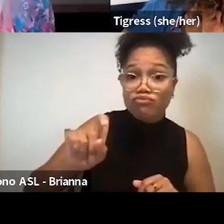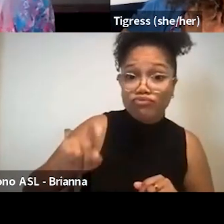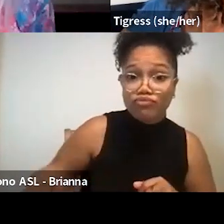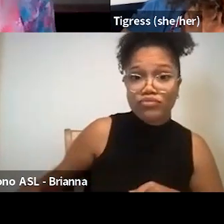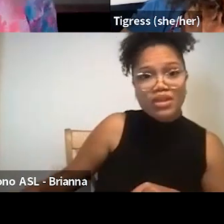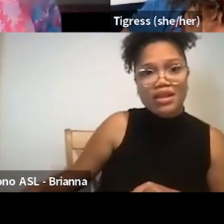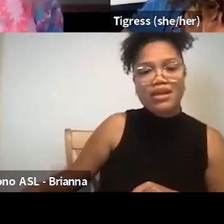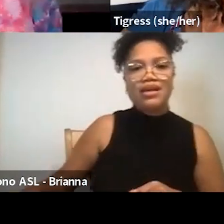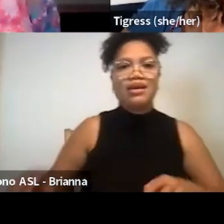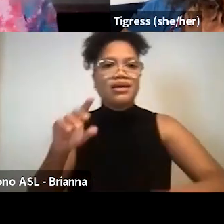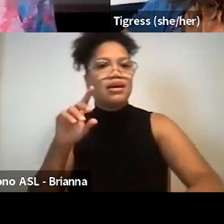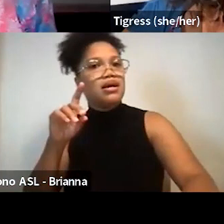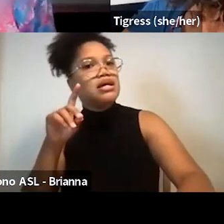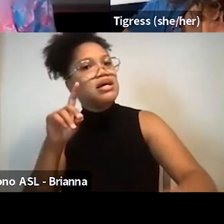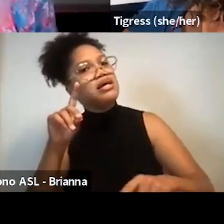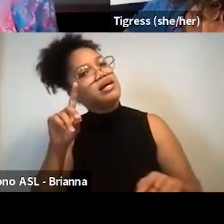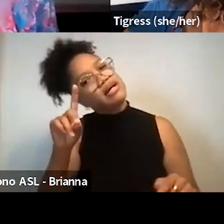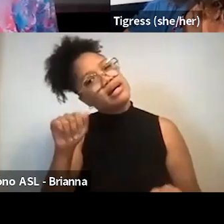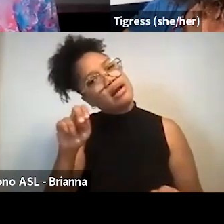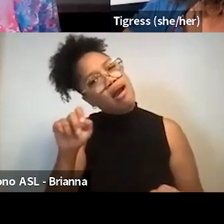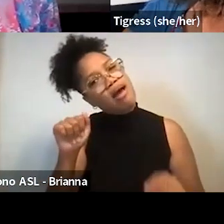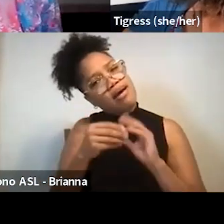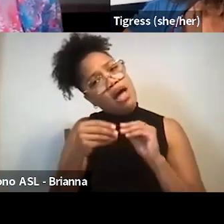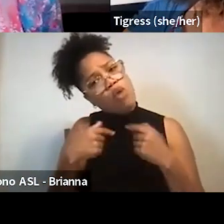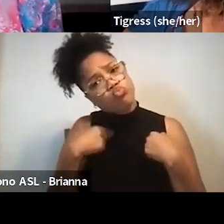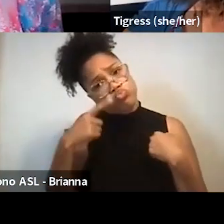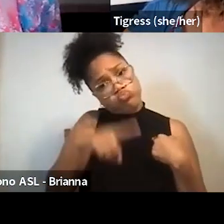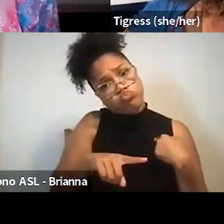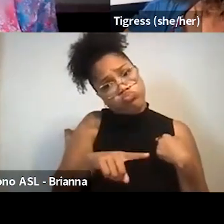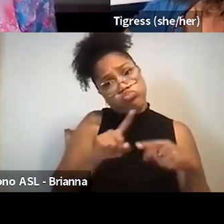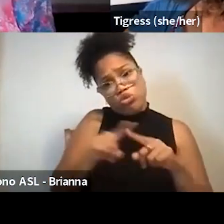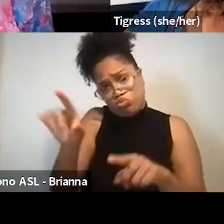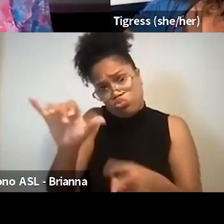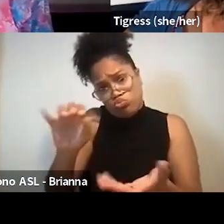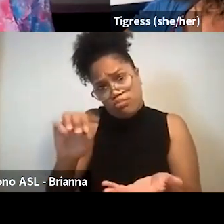I, I can I can take that. I mean, Melissa, you can feel free to chime too. But